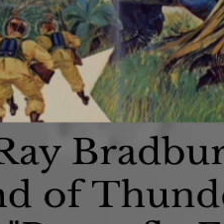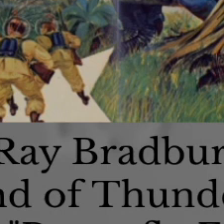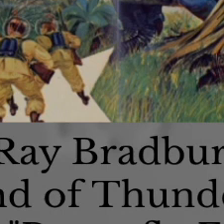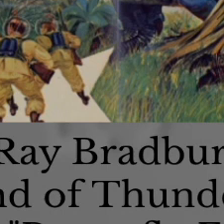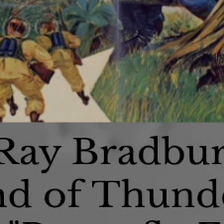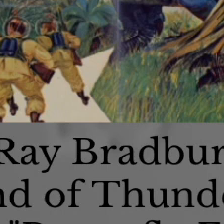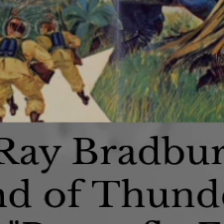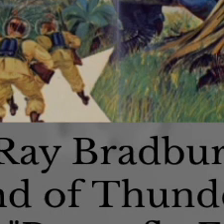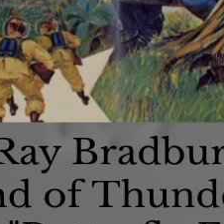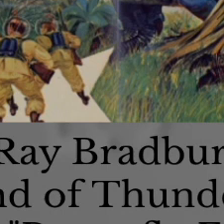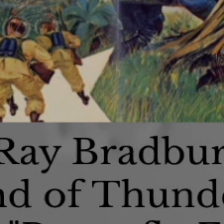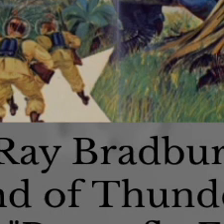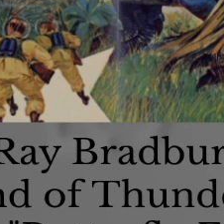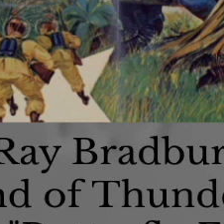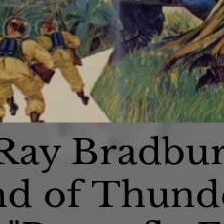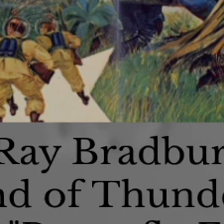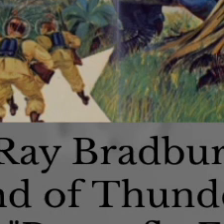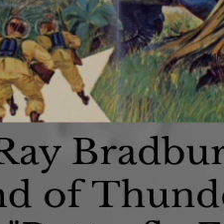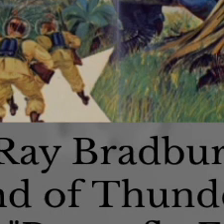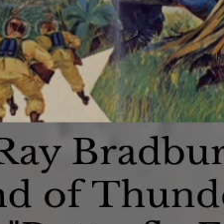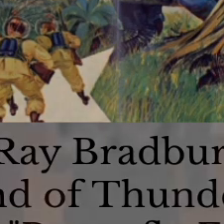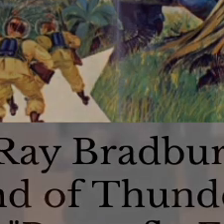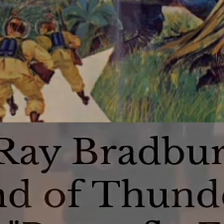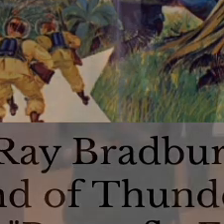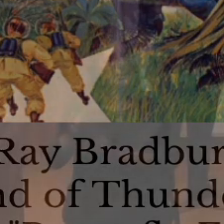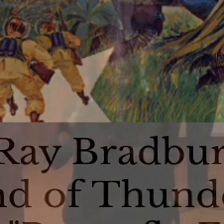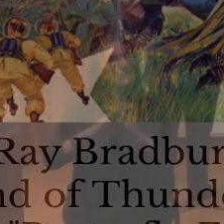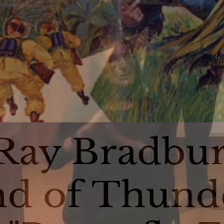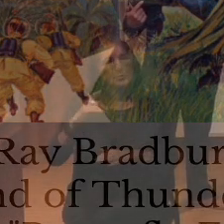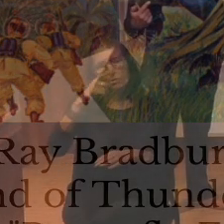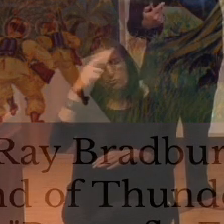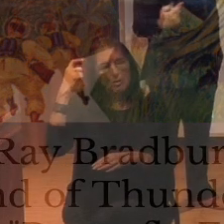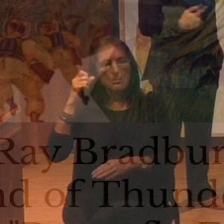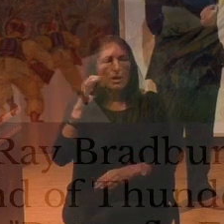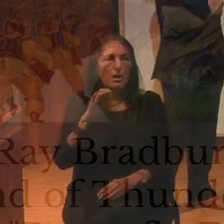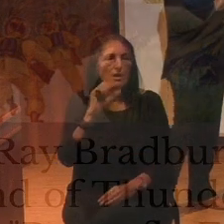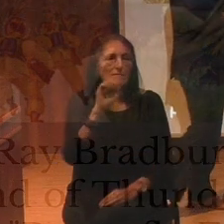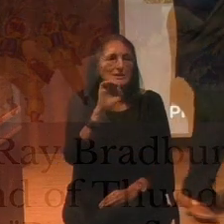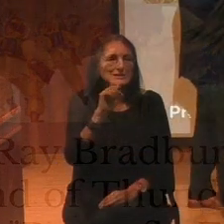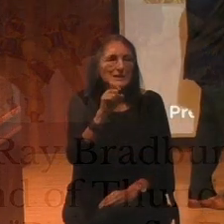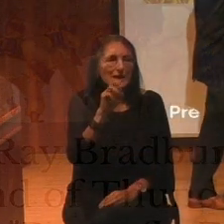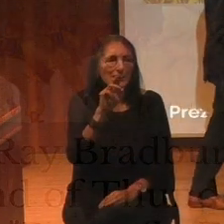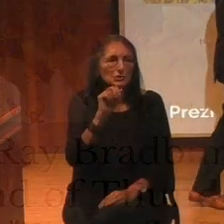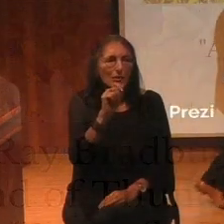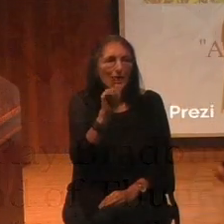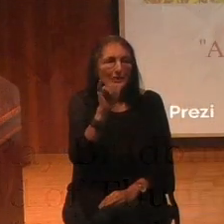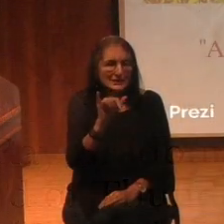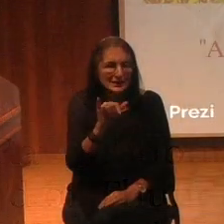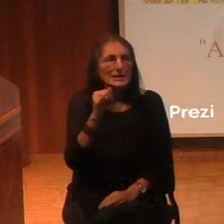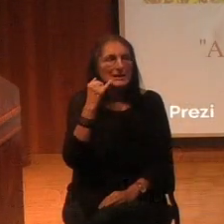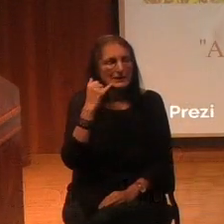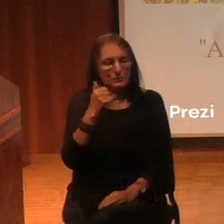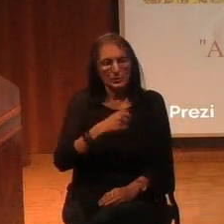on what it means to develop, the trauma of sexuality. If we do a feminist reading of this story,